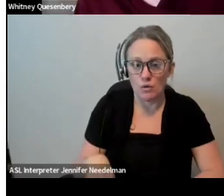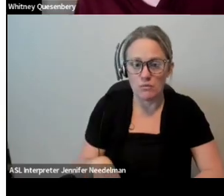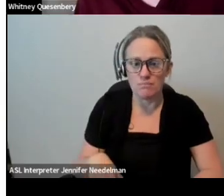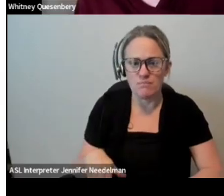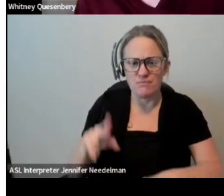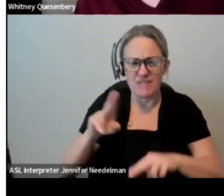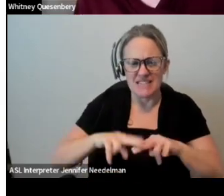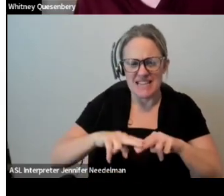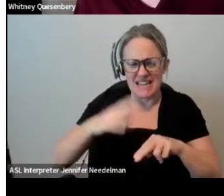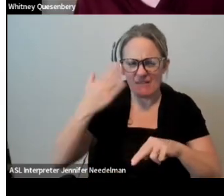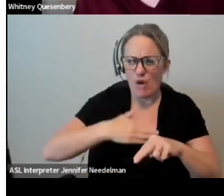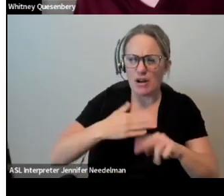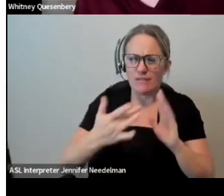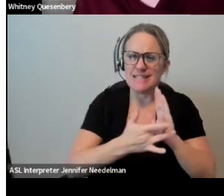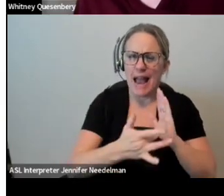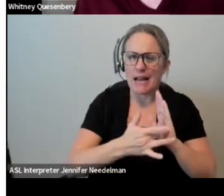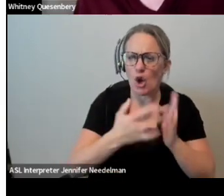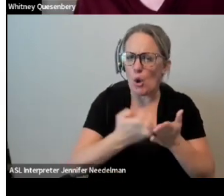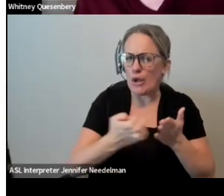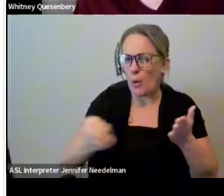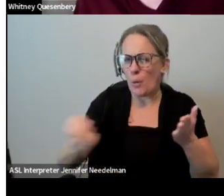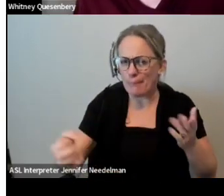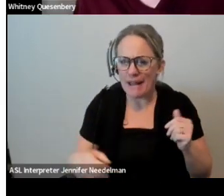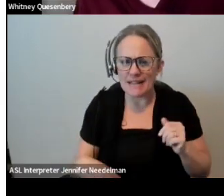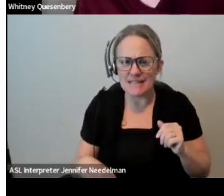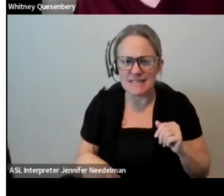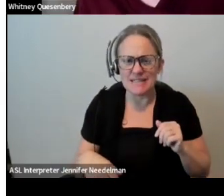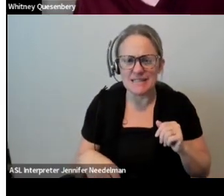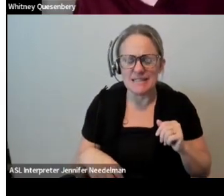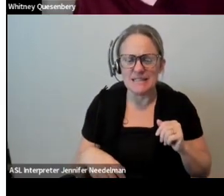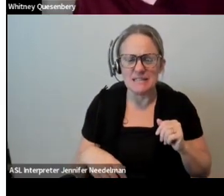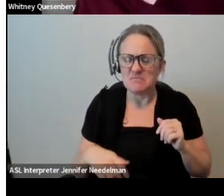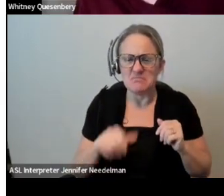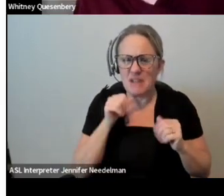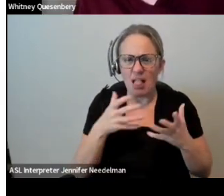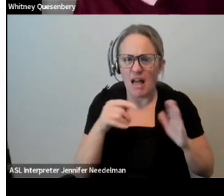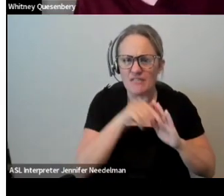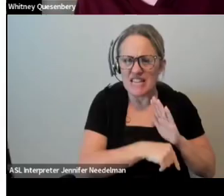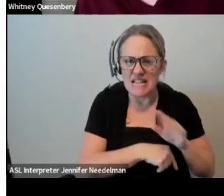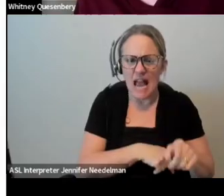some technical equipment. We can't, it's very deliberately, not very detailed, but one things that you can see is